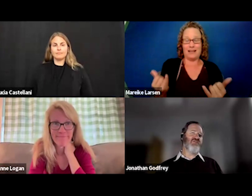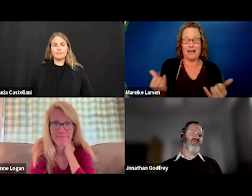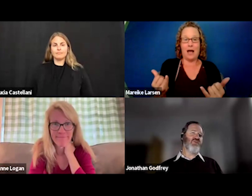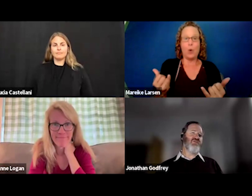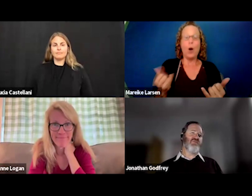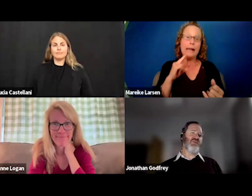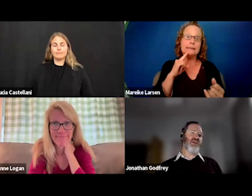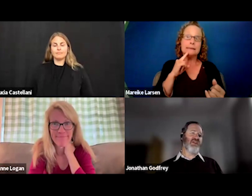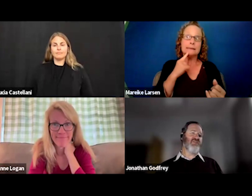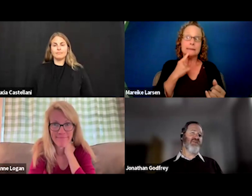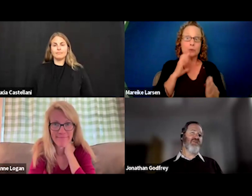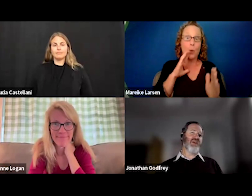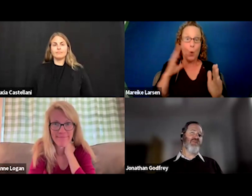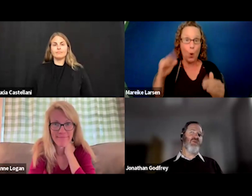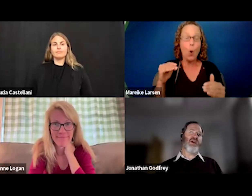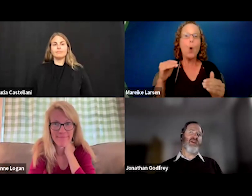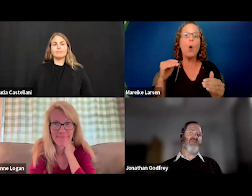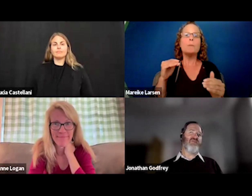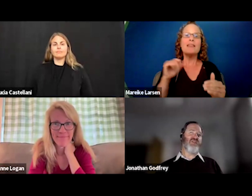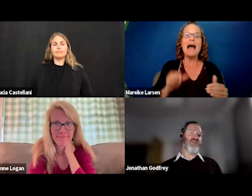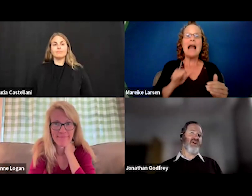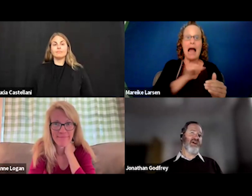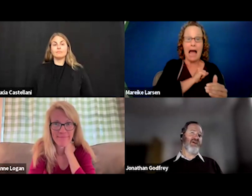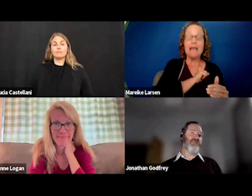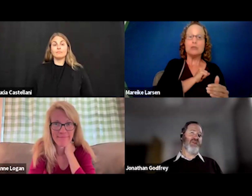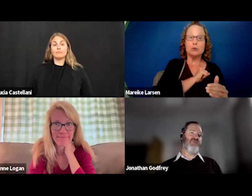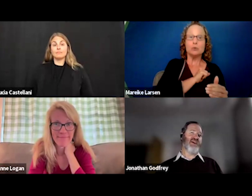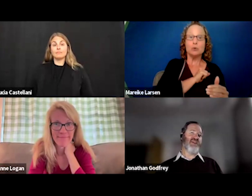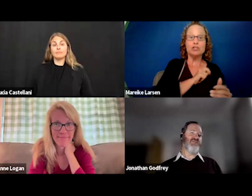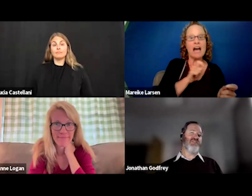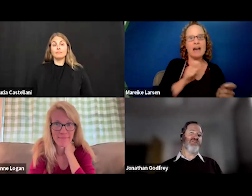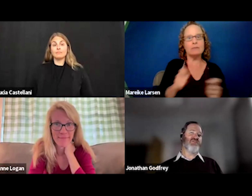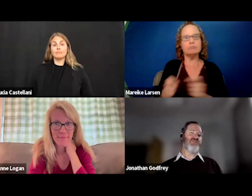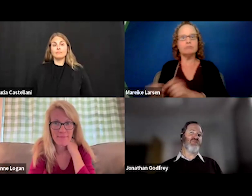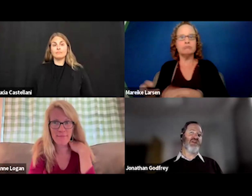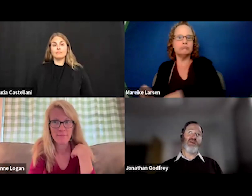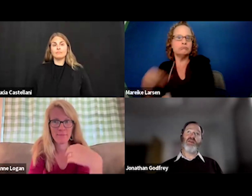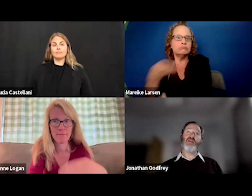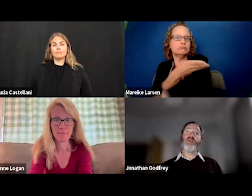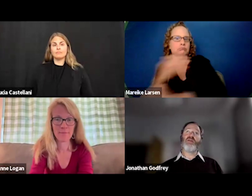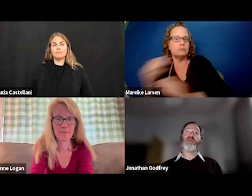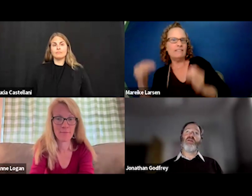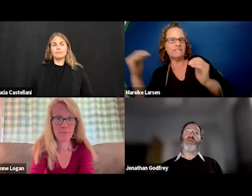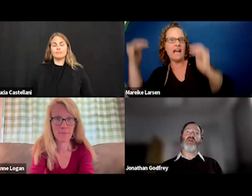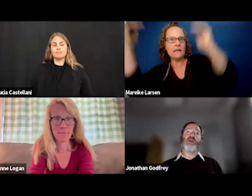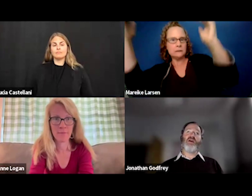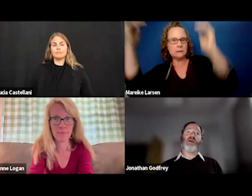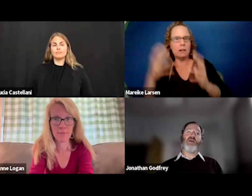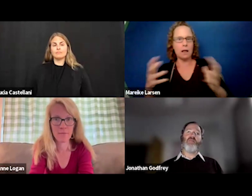towards employing disabled people have advanced considerably.